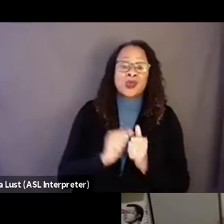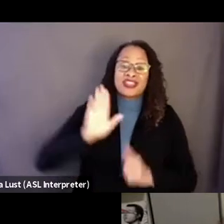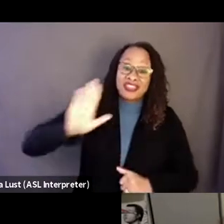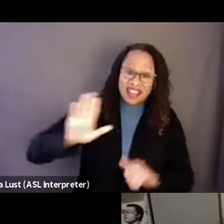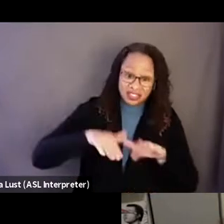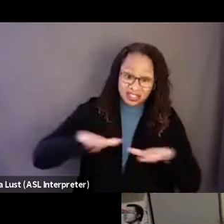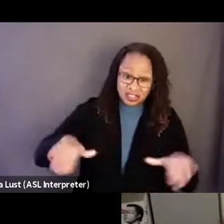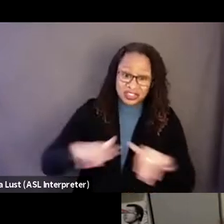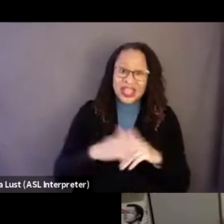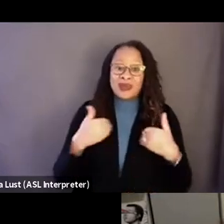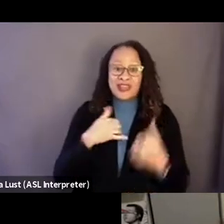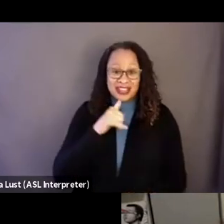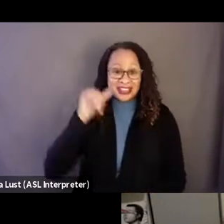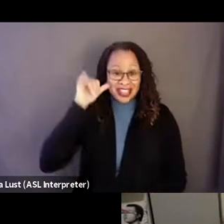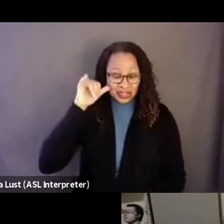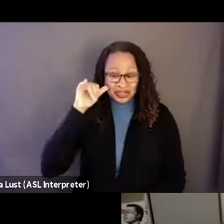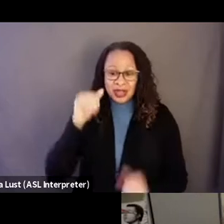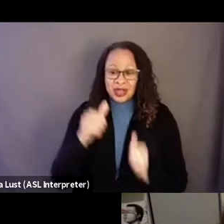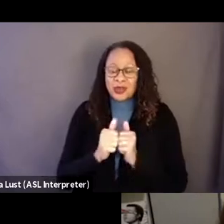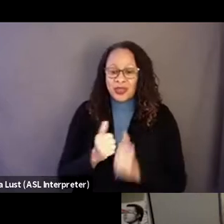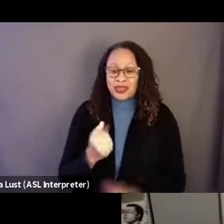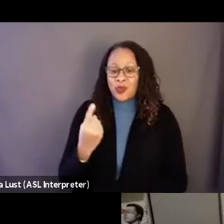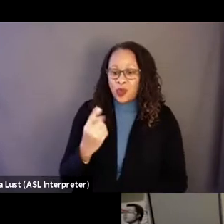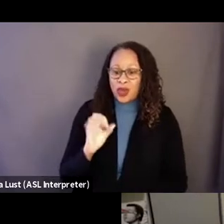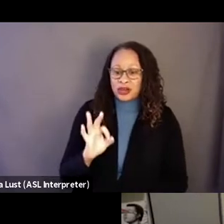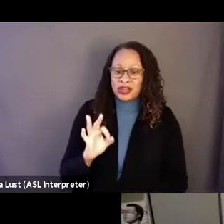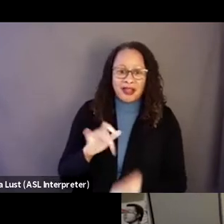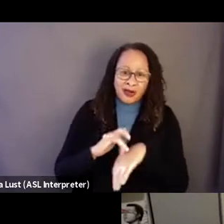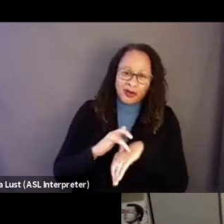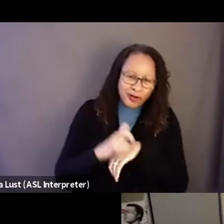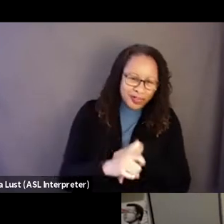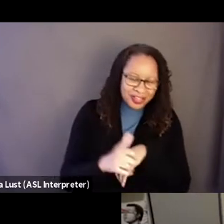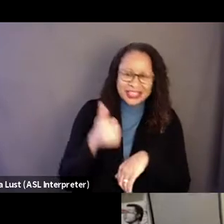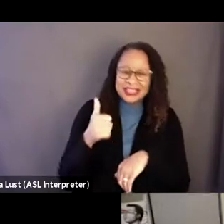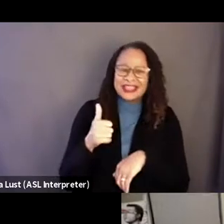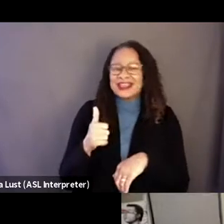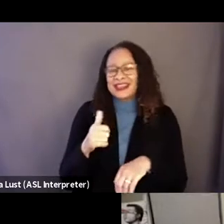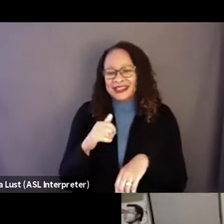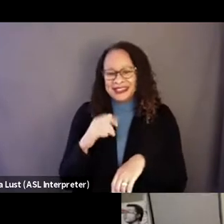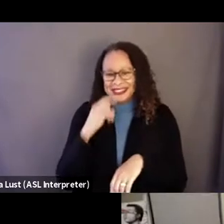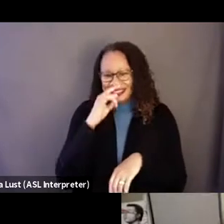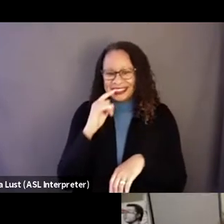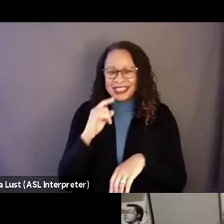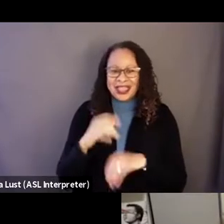We had yesterday with one of the earlier kids when we were way back at 32 .